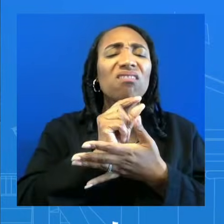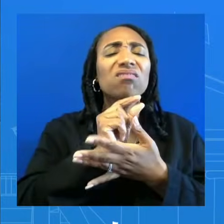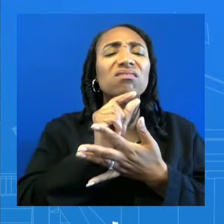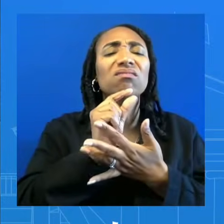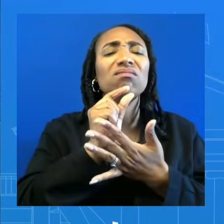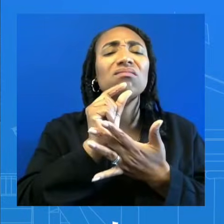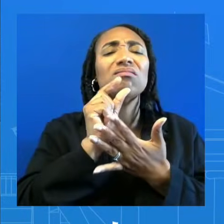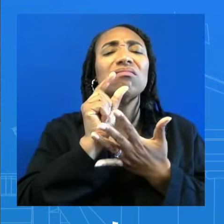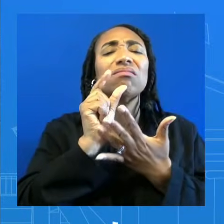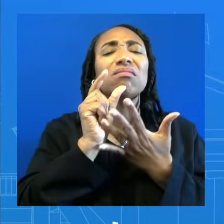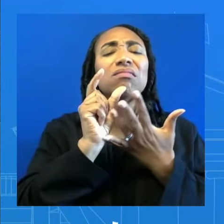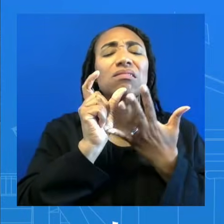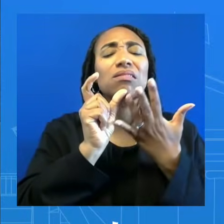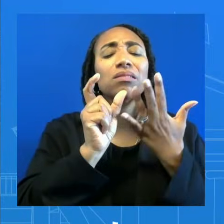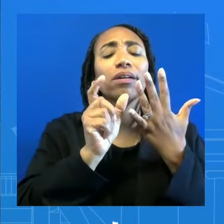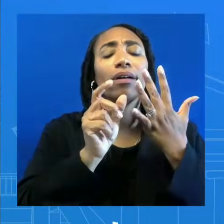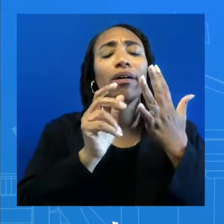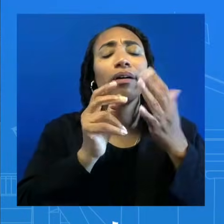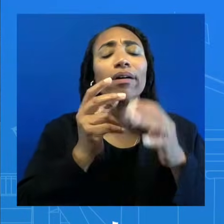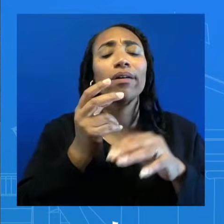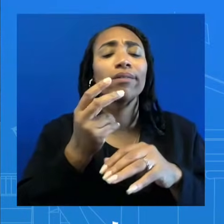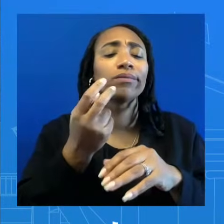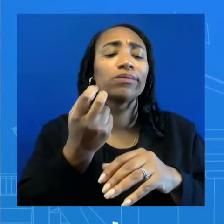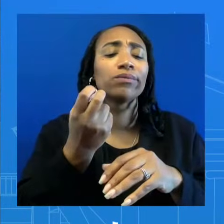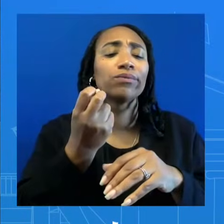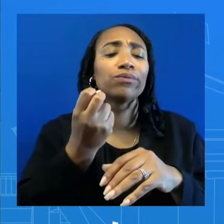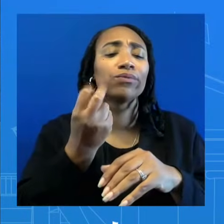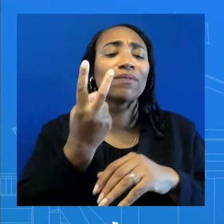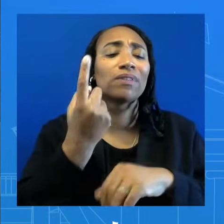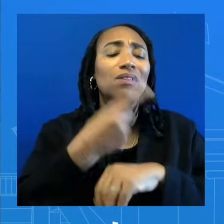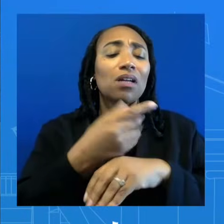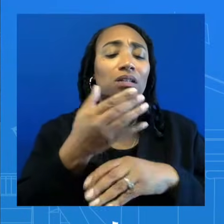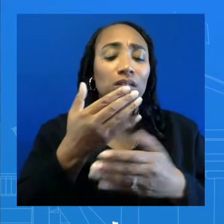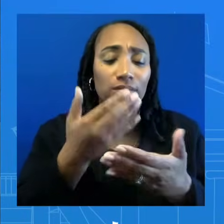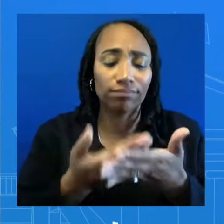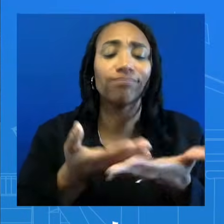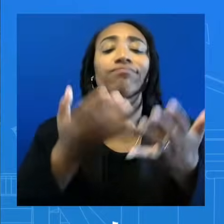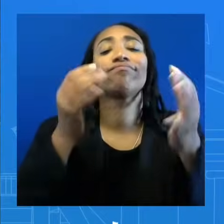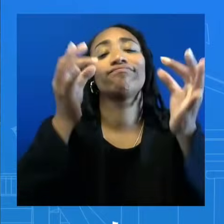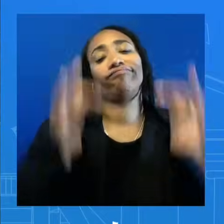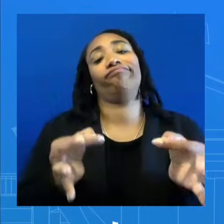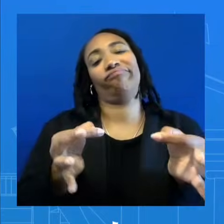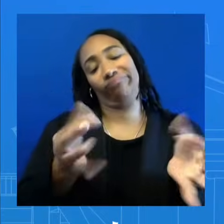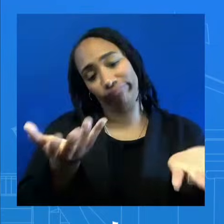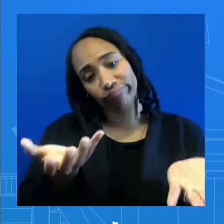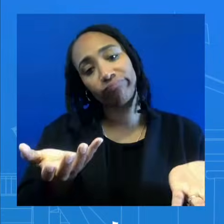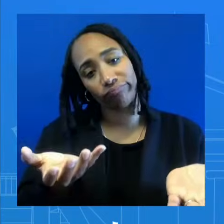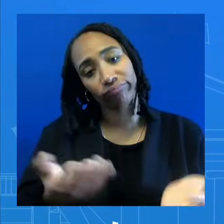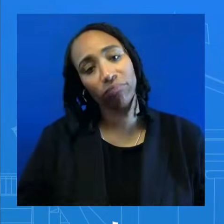The Press: -- for thousands of individuals -- Ms. Jean-Pierre: Yeah. The Press: -- why not bring the relief to them before -- Ms. Jean-Pierre: Well, I mean -- The Press: -- announcing the pardon on his son? Ms. Jean-Pierre: -- and I was about to get to your question.